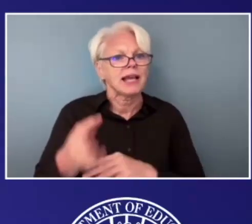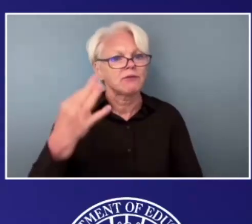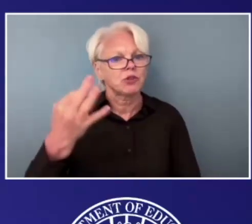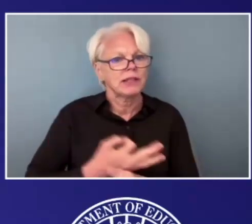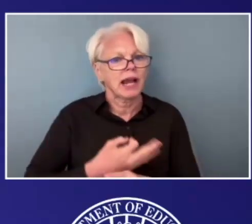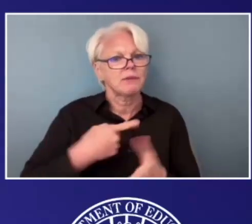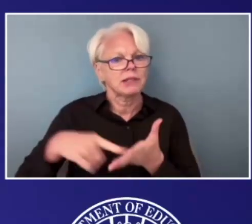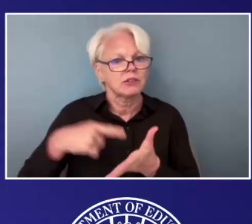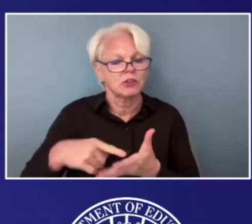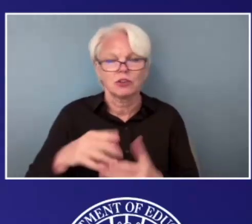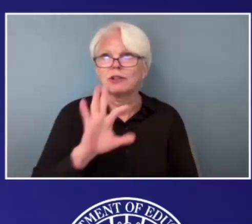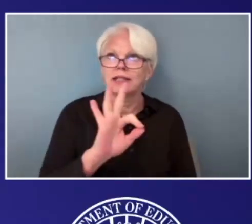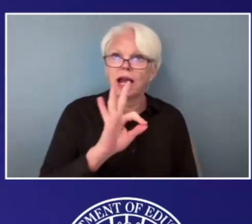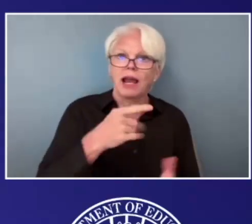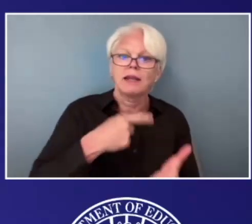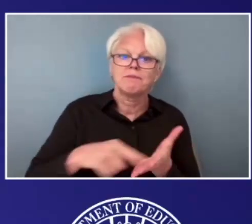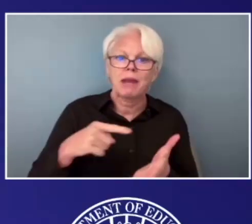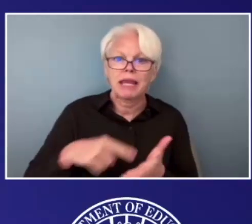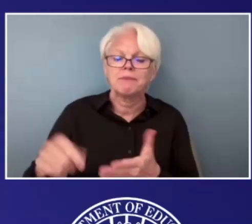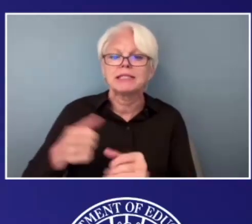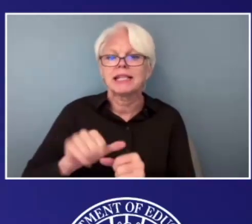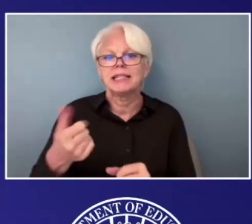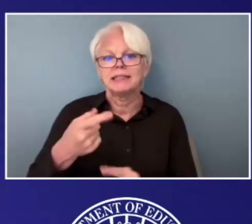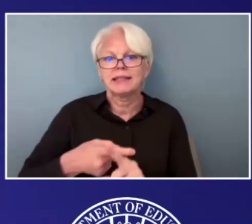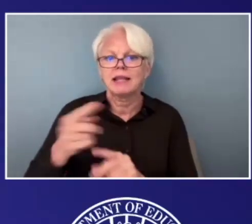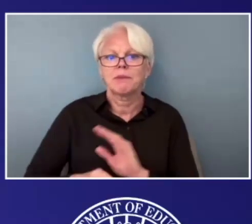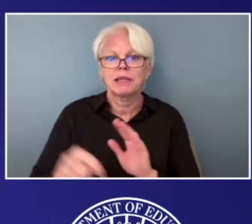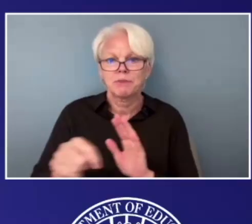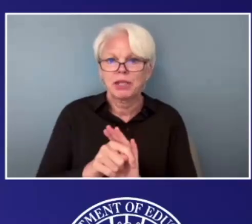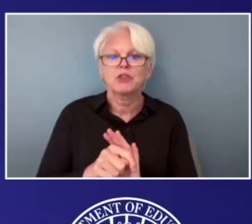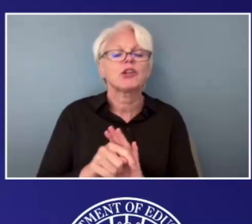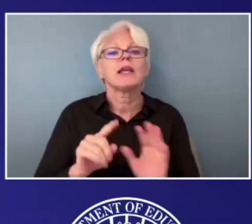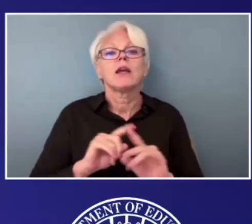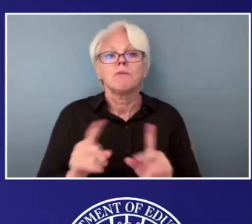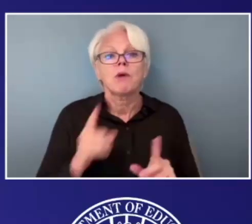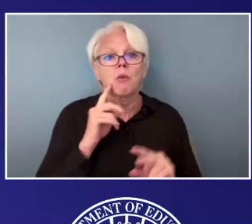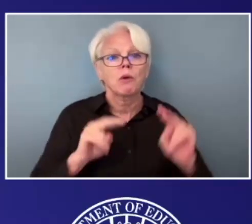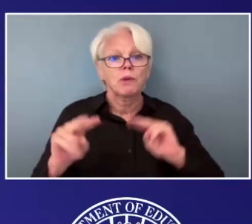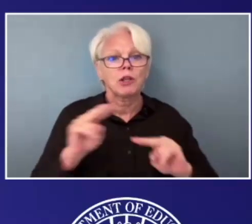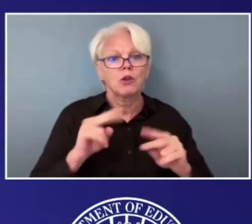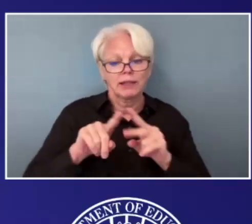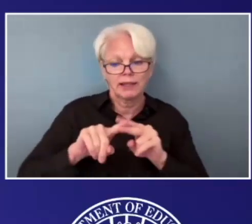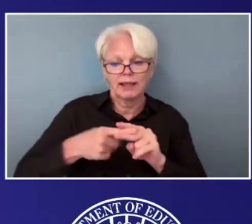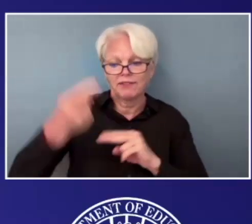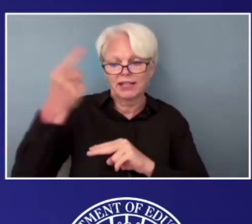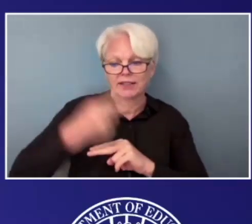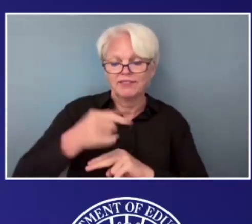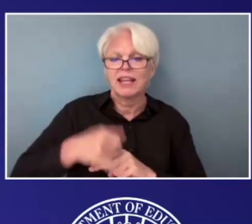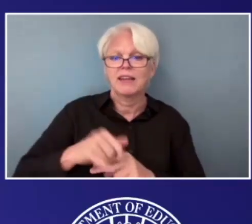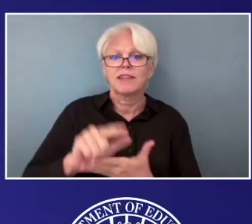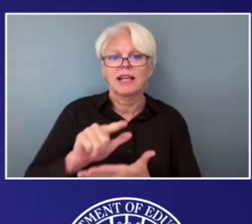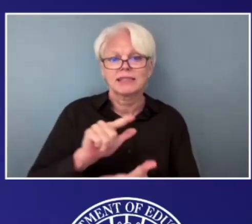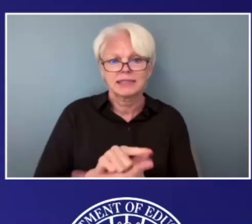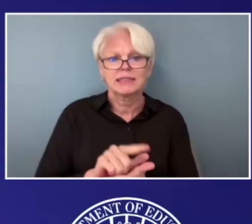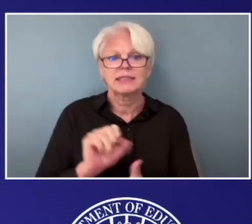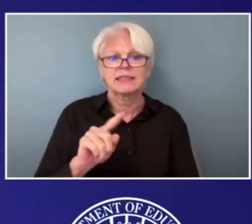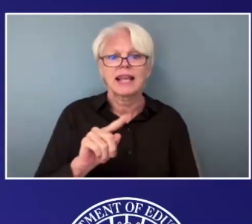nine payments over a ten-month period. But really, when we look at the effective date of this statute where we are looking